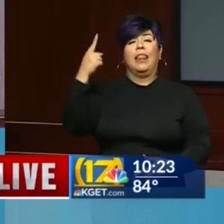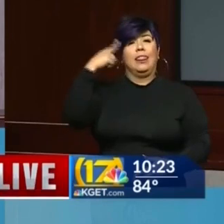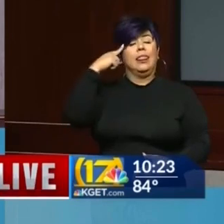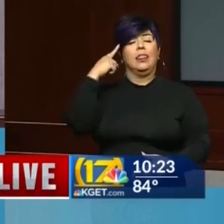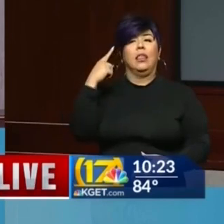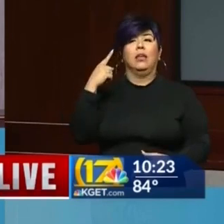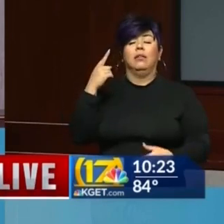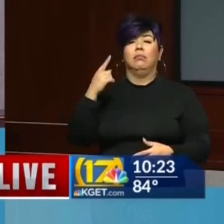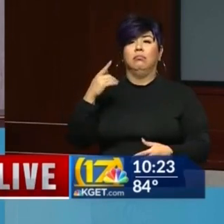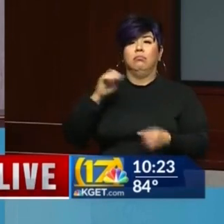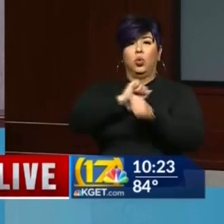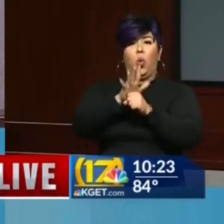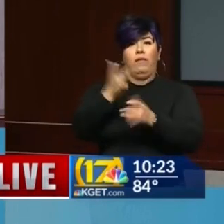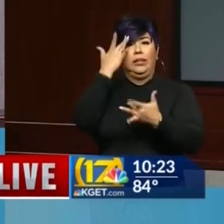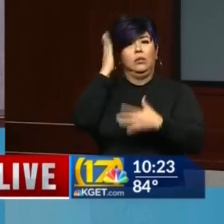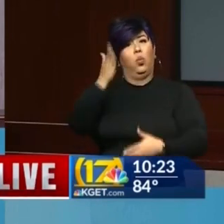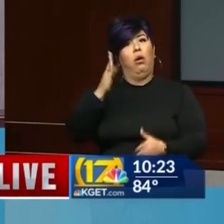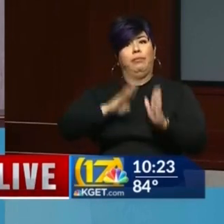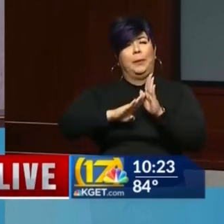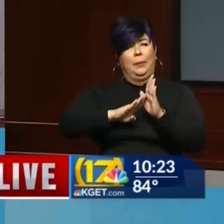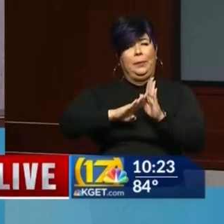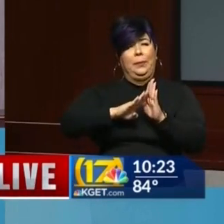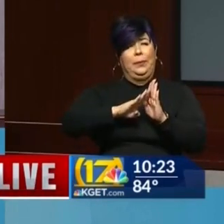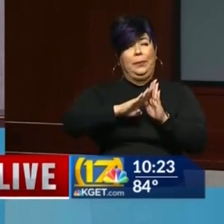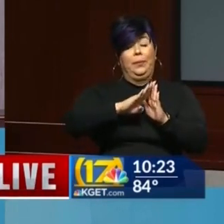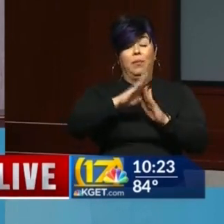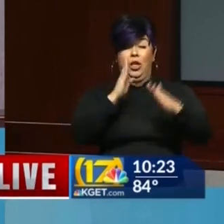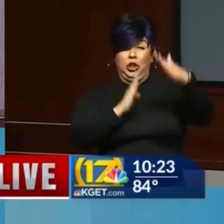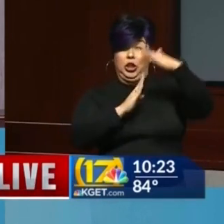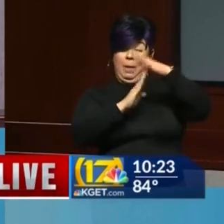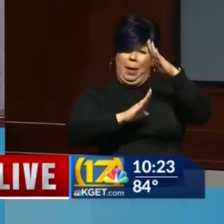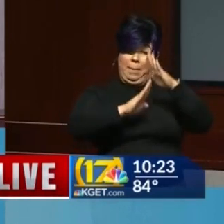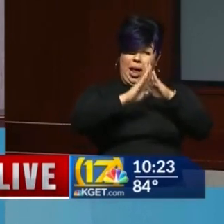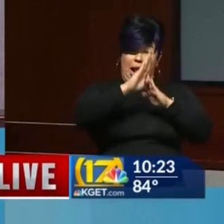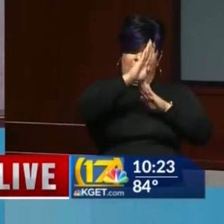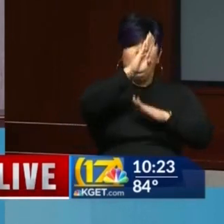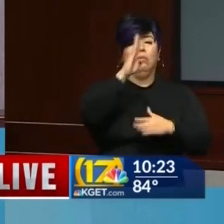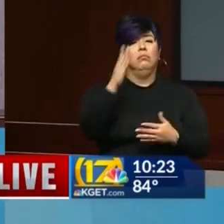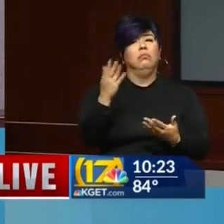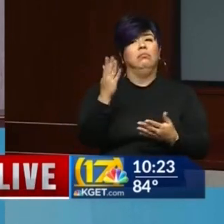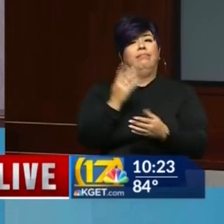THE MODELING HAS NOT CHANGED. IT STILL SHOWS THAT COVID-19 IS